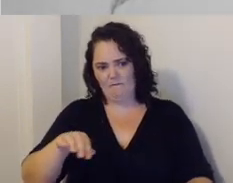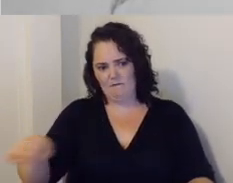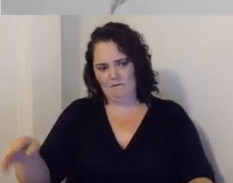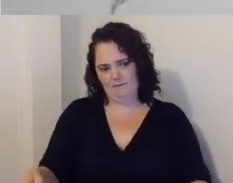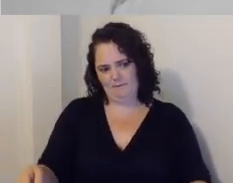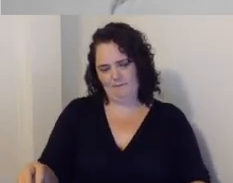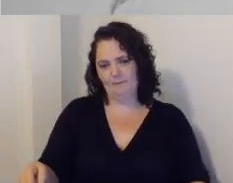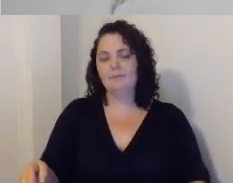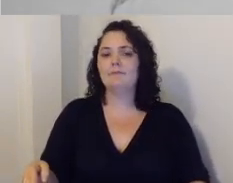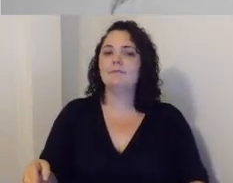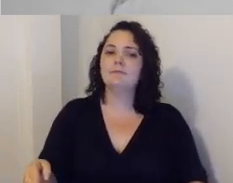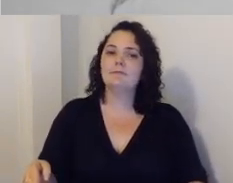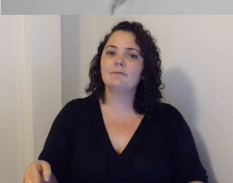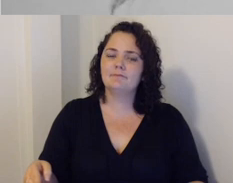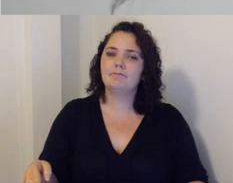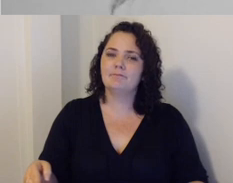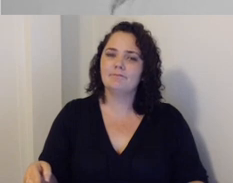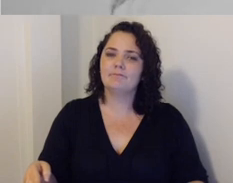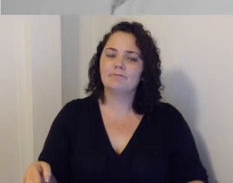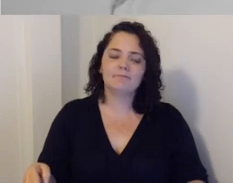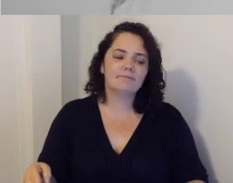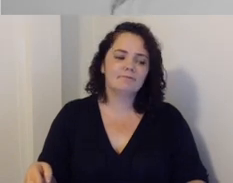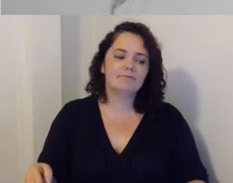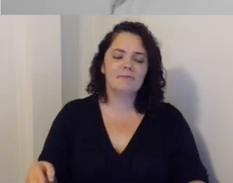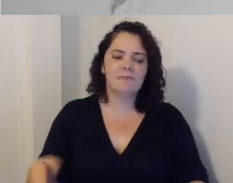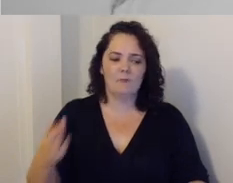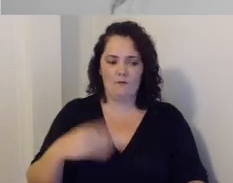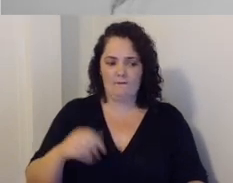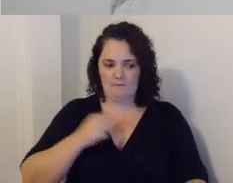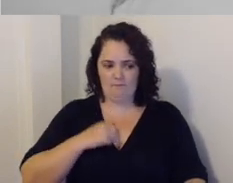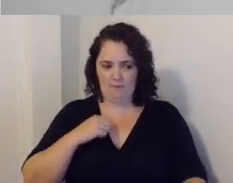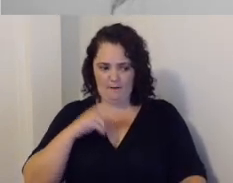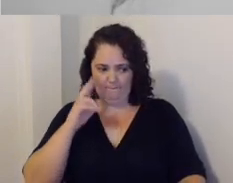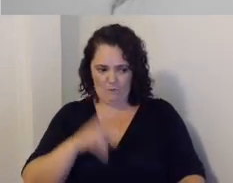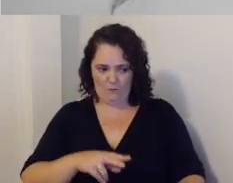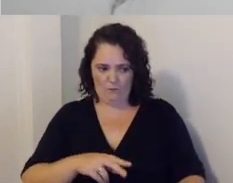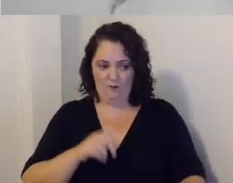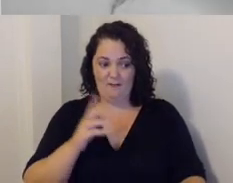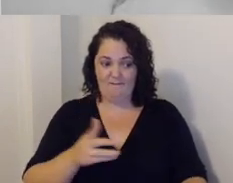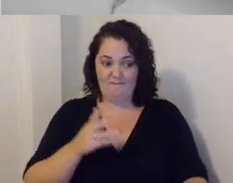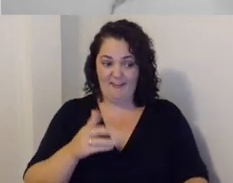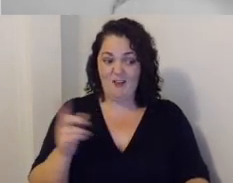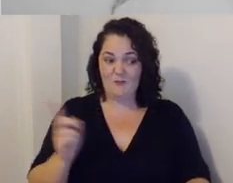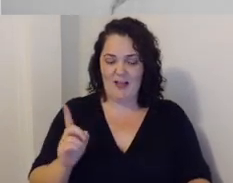coming that way so her body is coming down here from my point of view, what I can do is just lay in